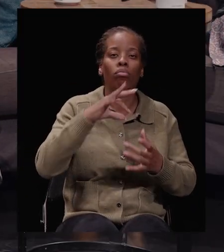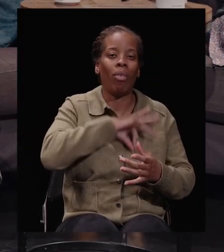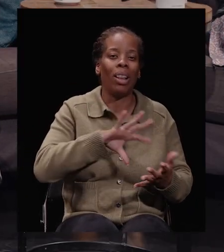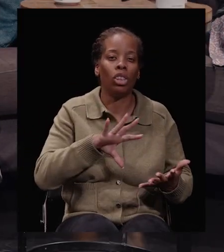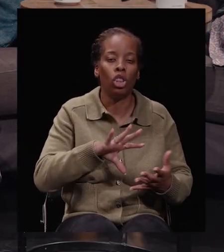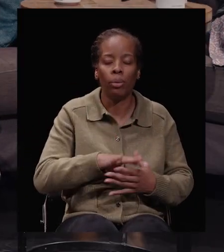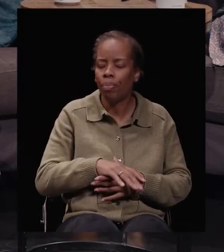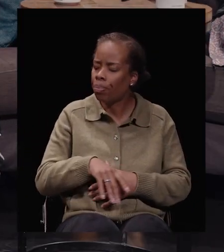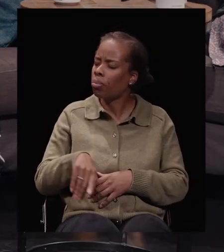a little bit because,